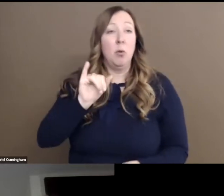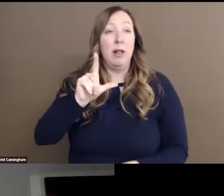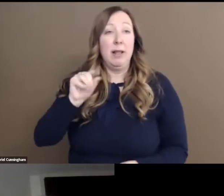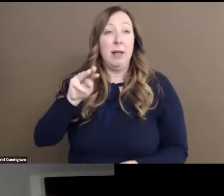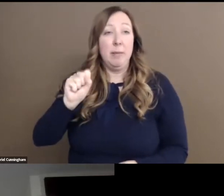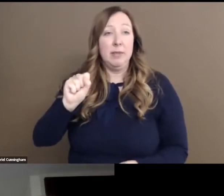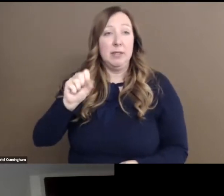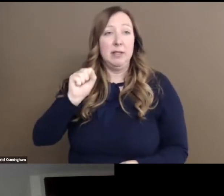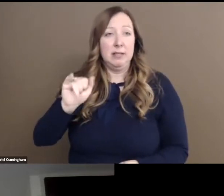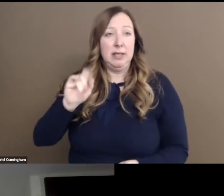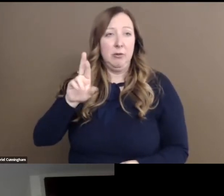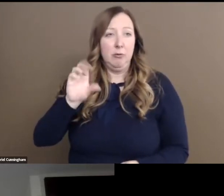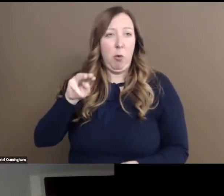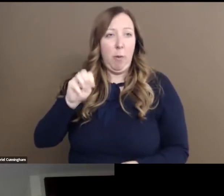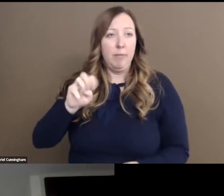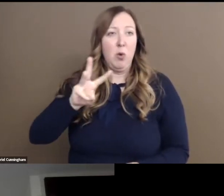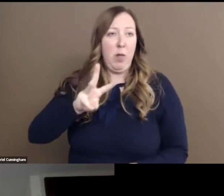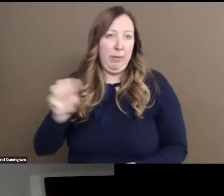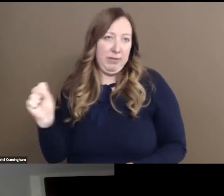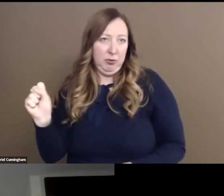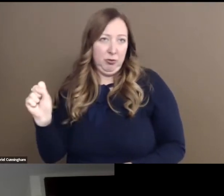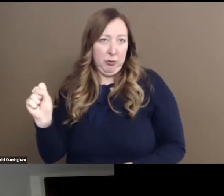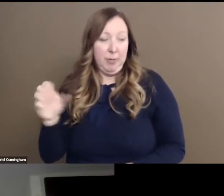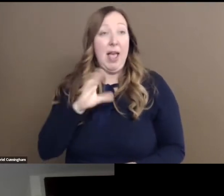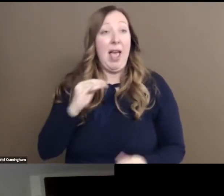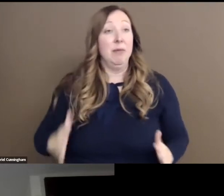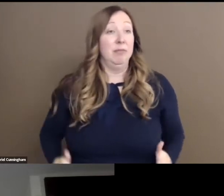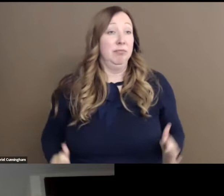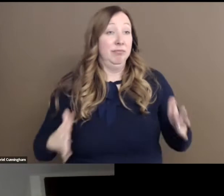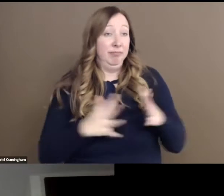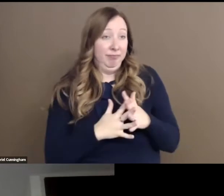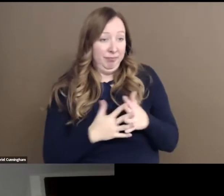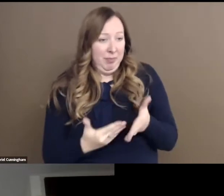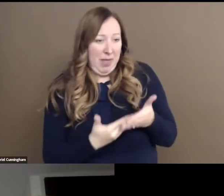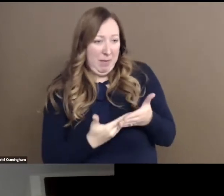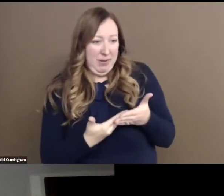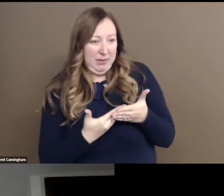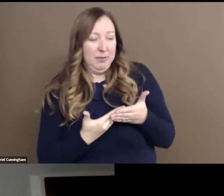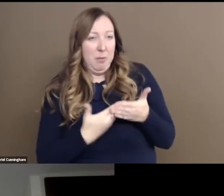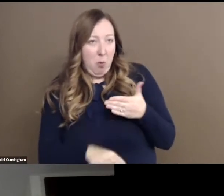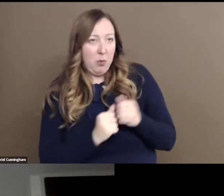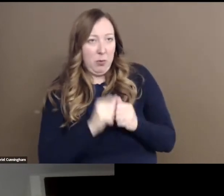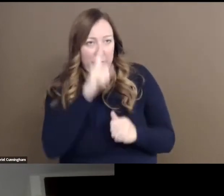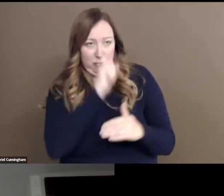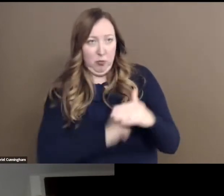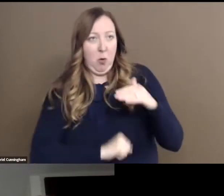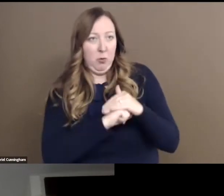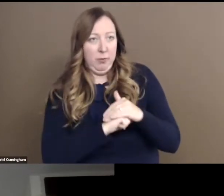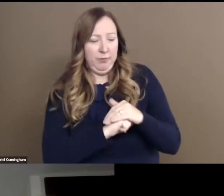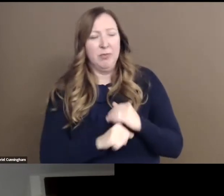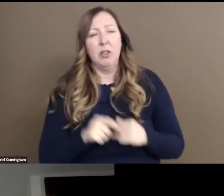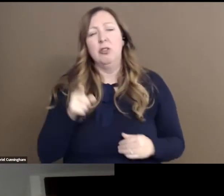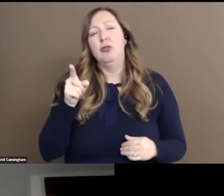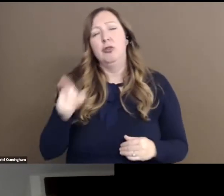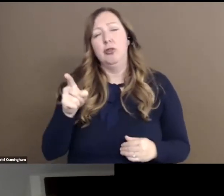she is a leading authority on language and spatial information in people with williams syndrome